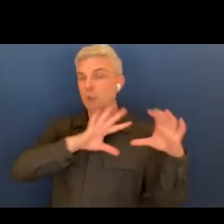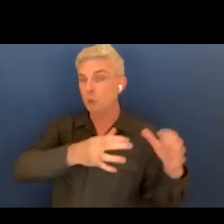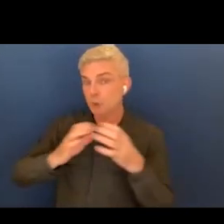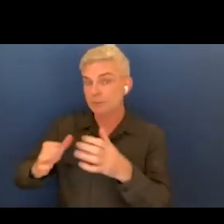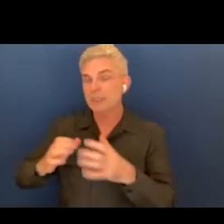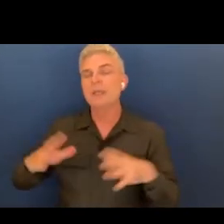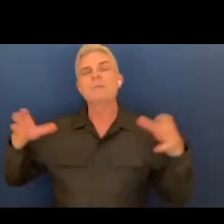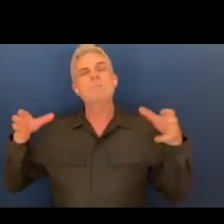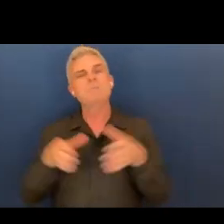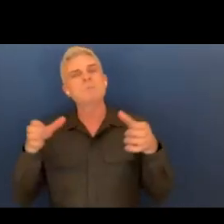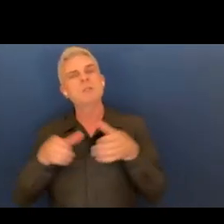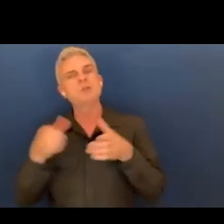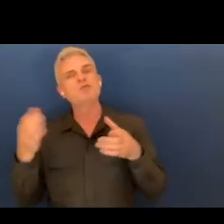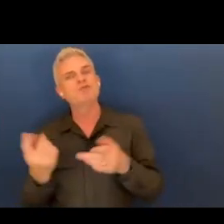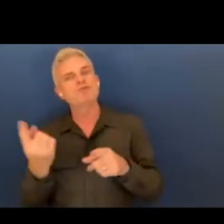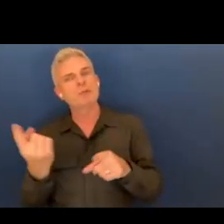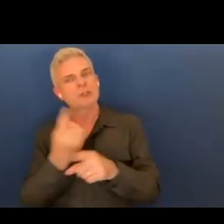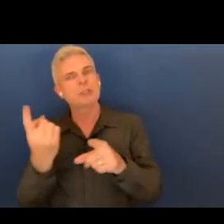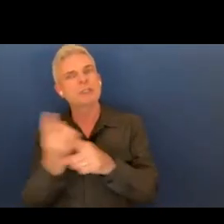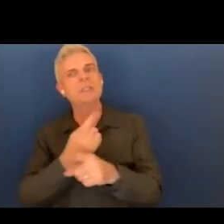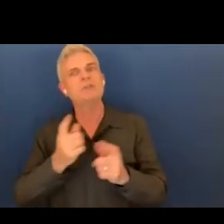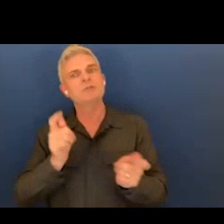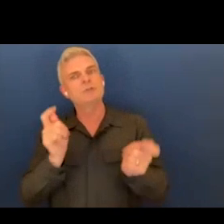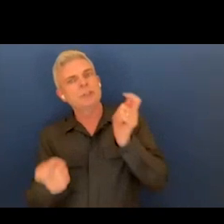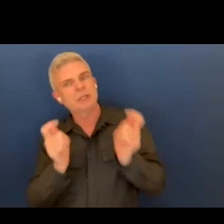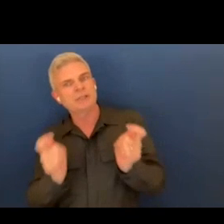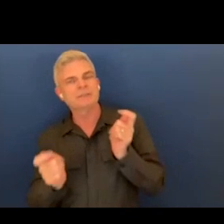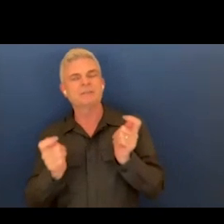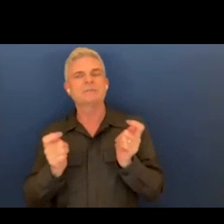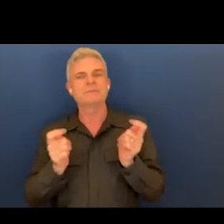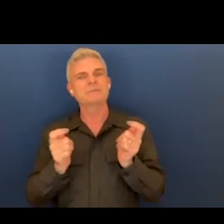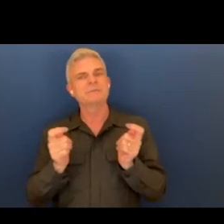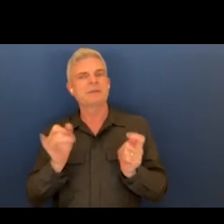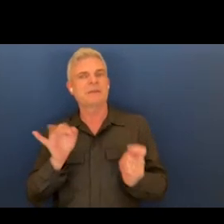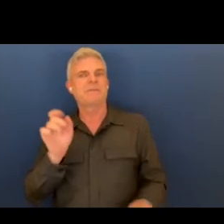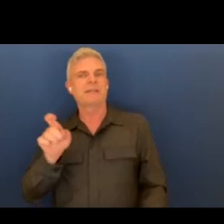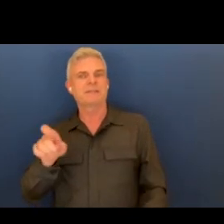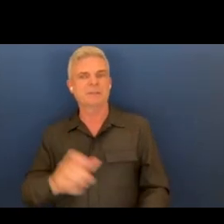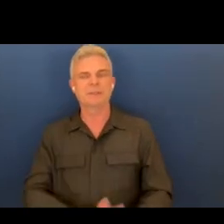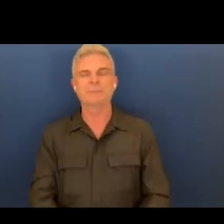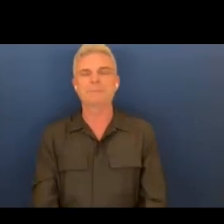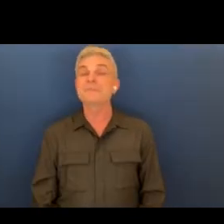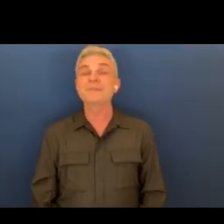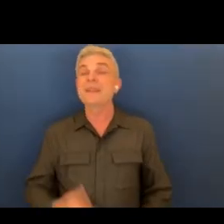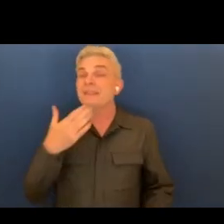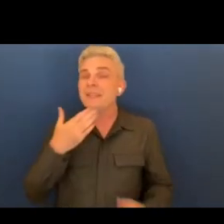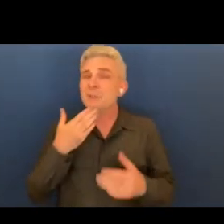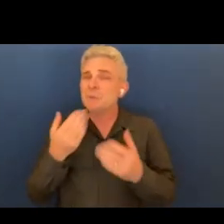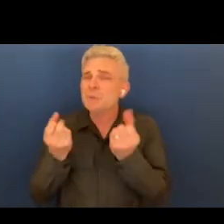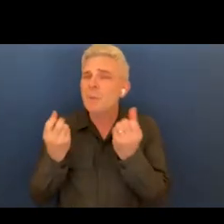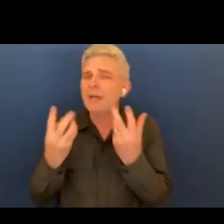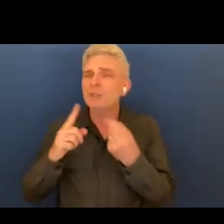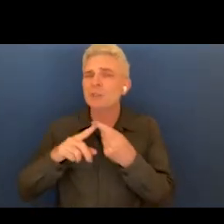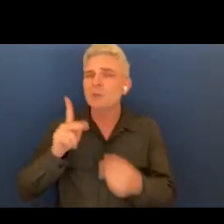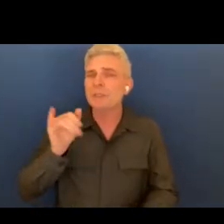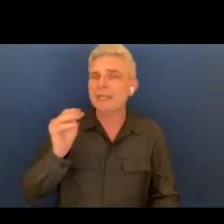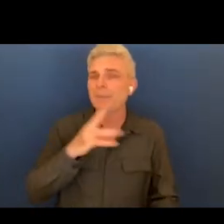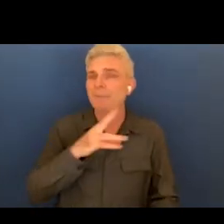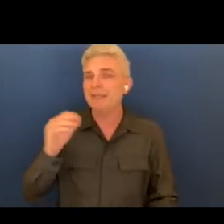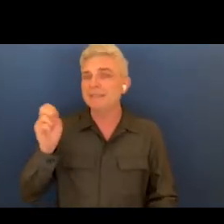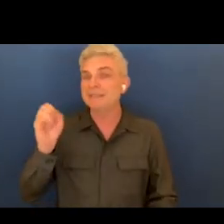meet regularly to make adjustments as necessary. [Rahcel] Thank you so much to Kim and Sienna for